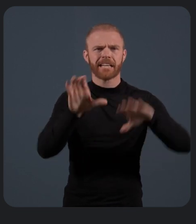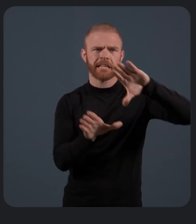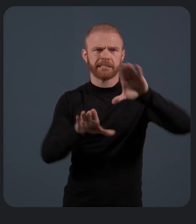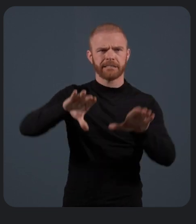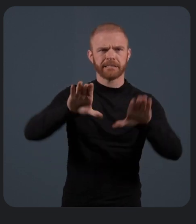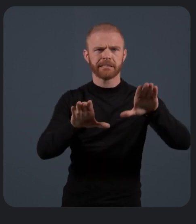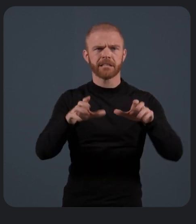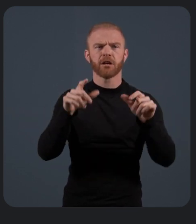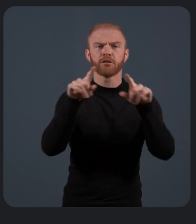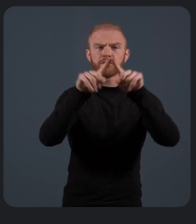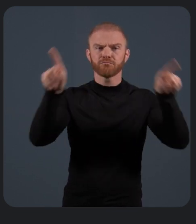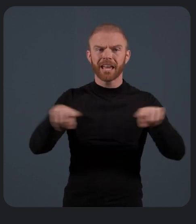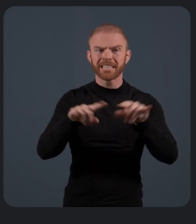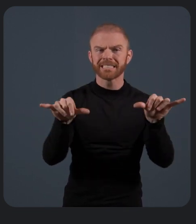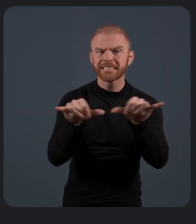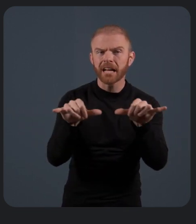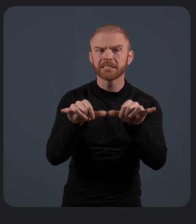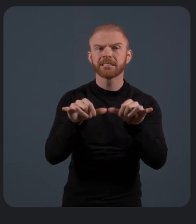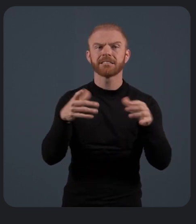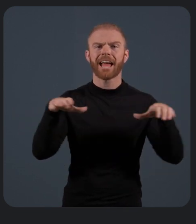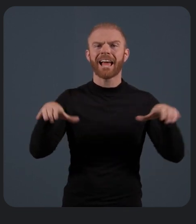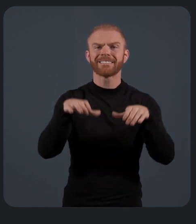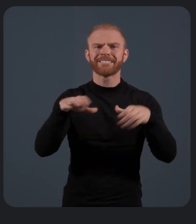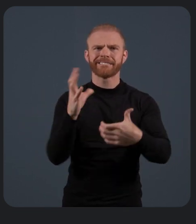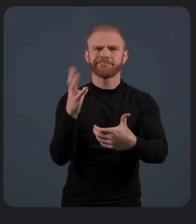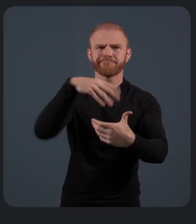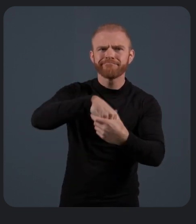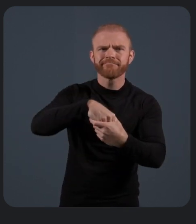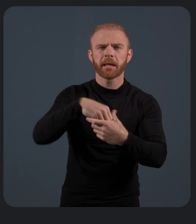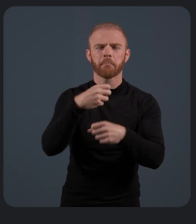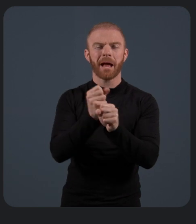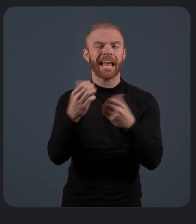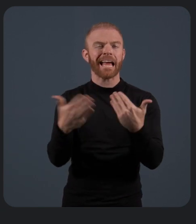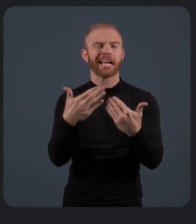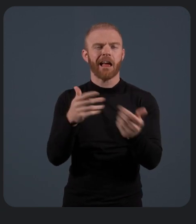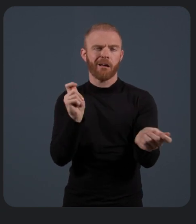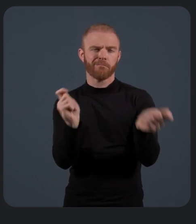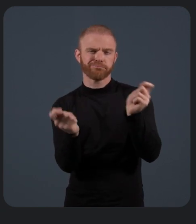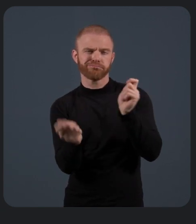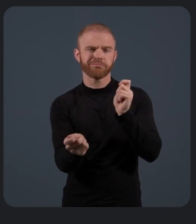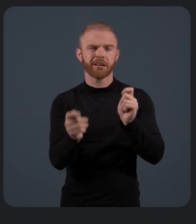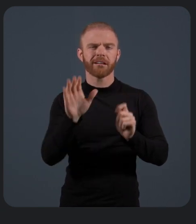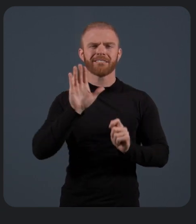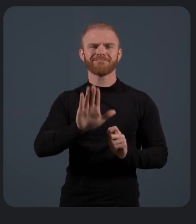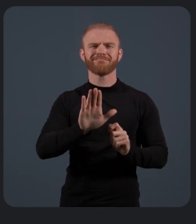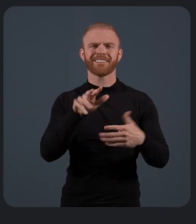and one that enables activity embedding, making it easy to modify an existing View-based application